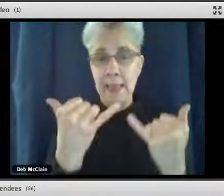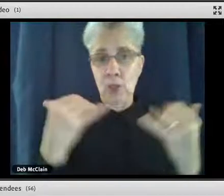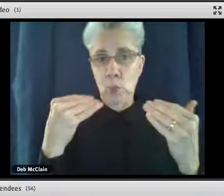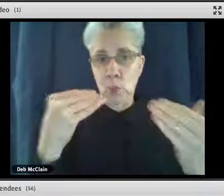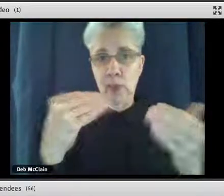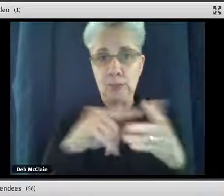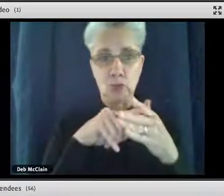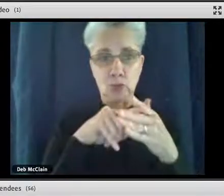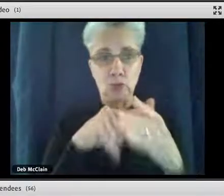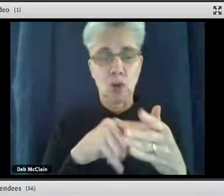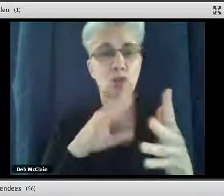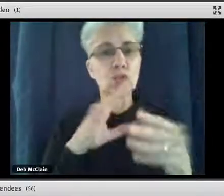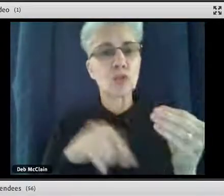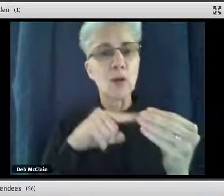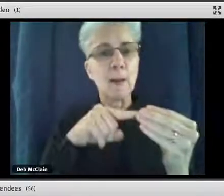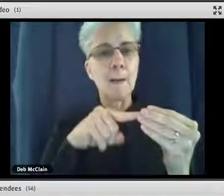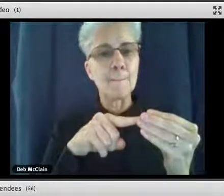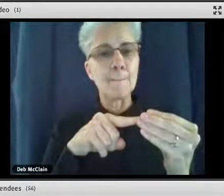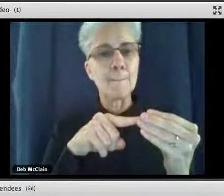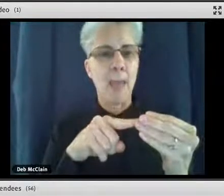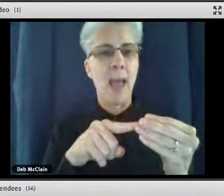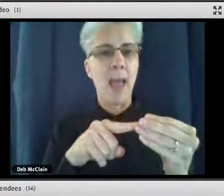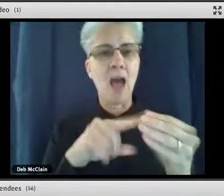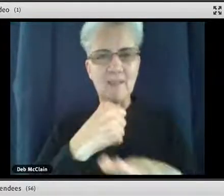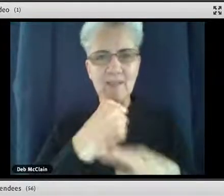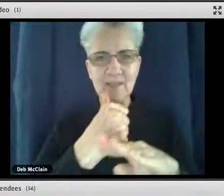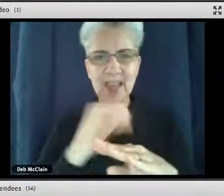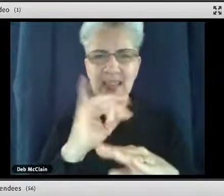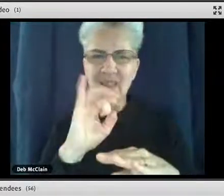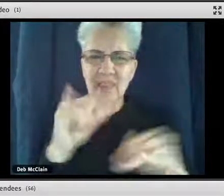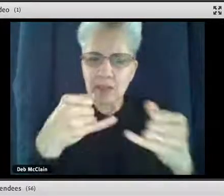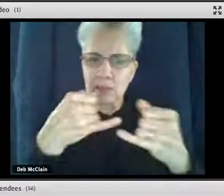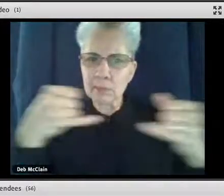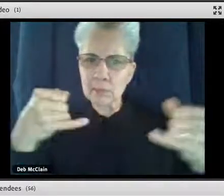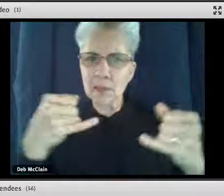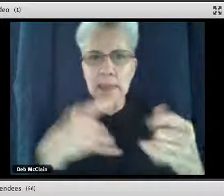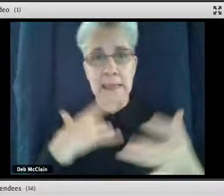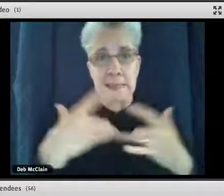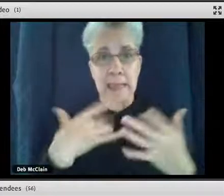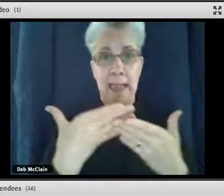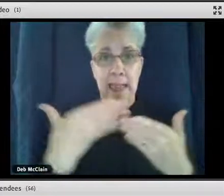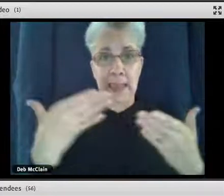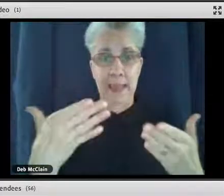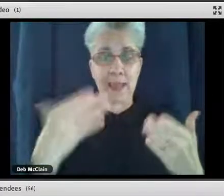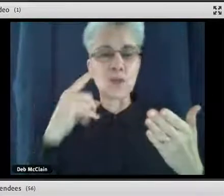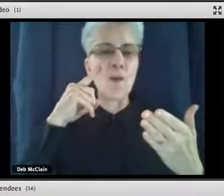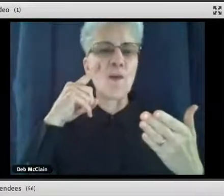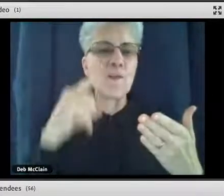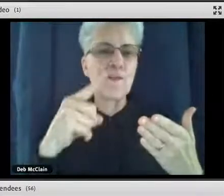and get started talking about fixed fields, right? So exciting stuff for a Thursday morning.